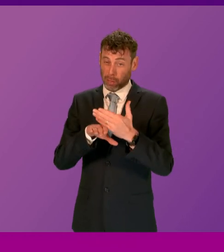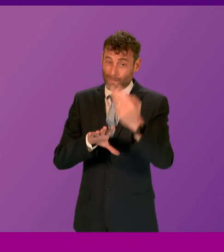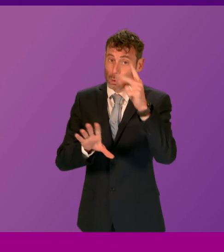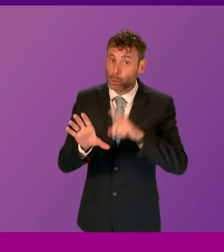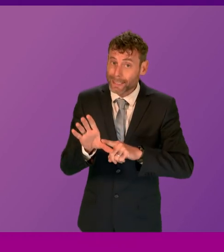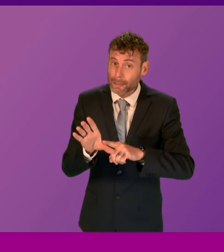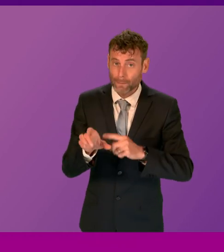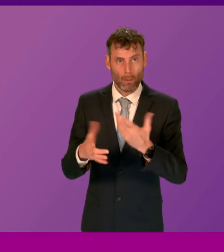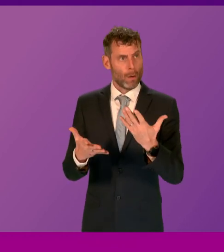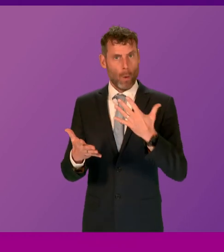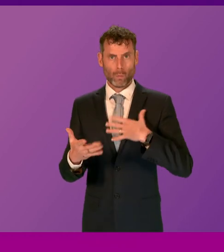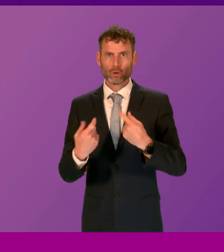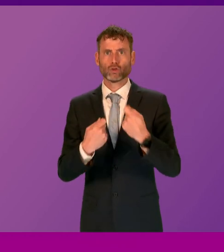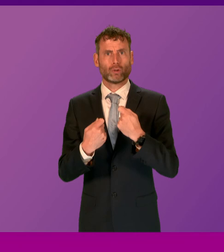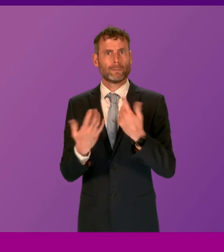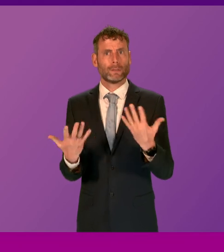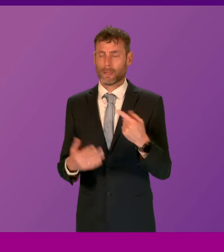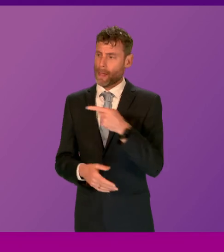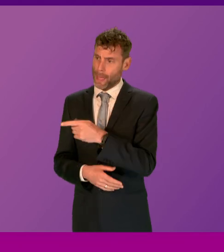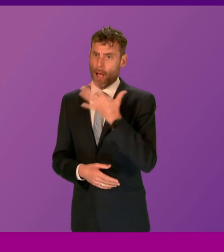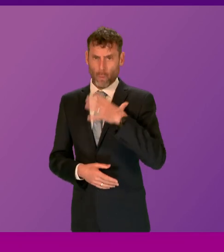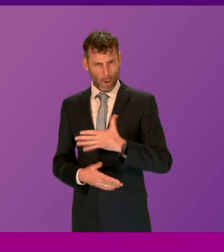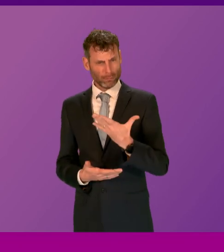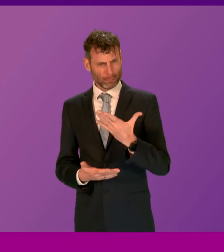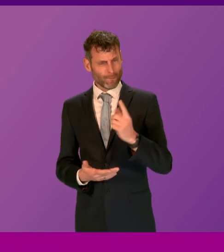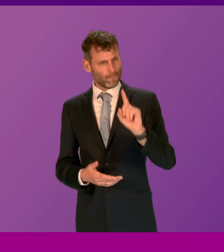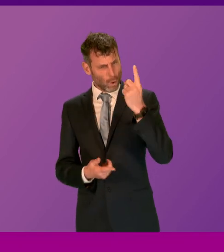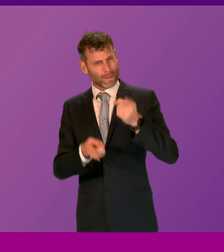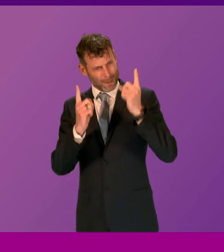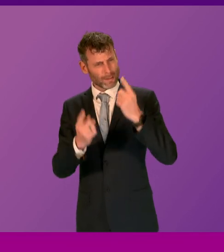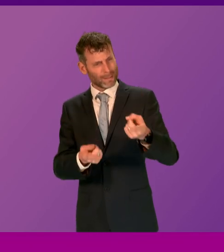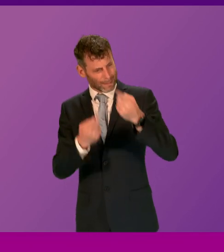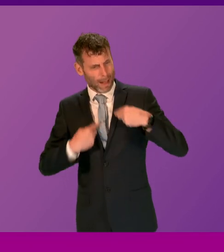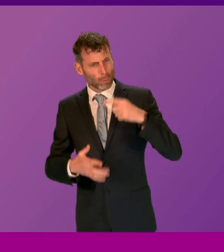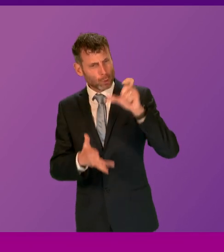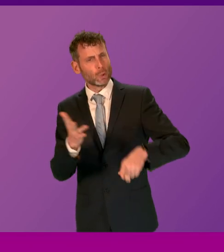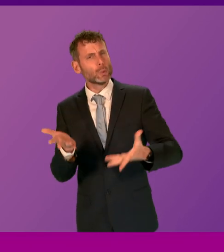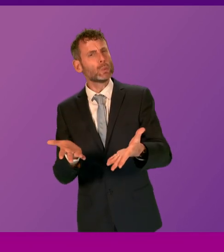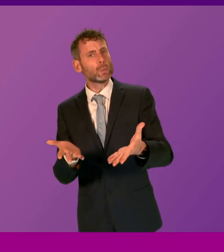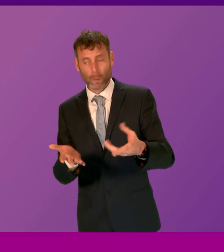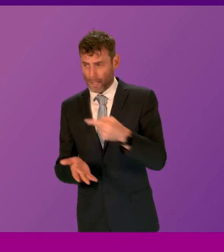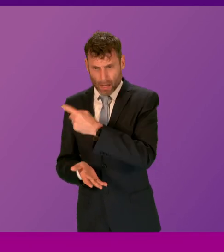for treatment want to hear more from the First Minister about how he is going to deal with that.